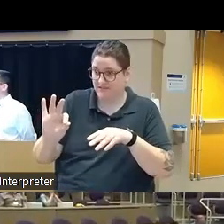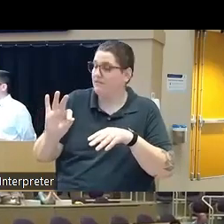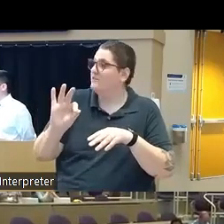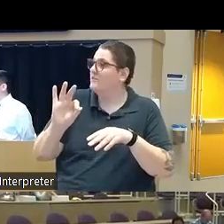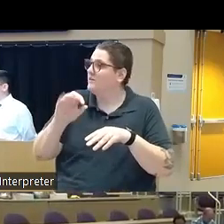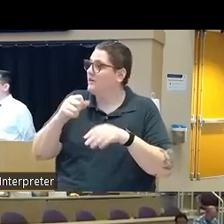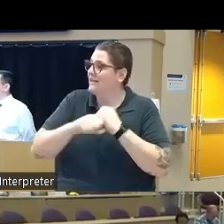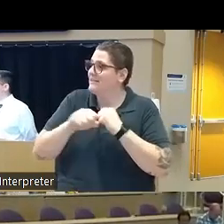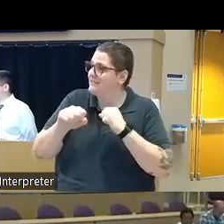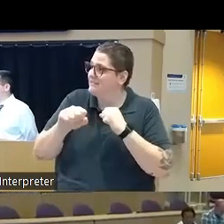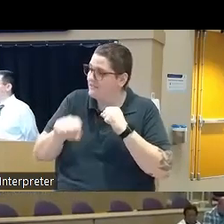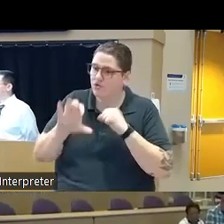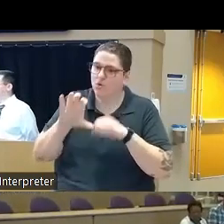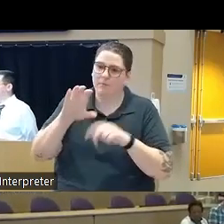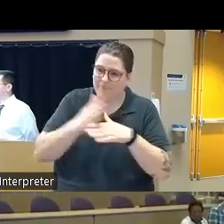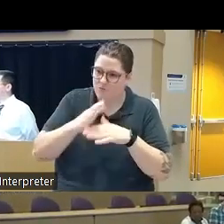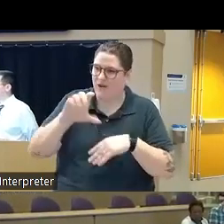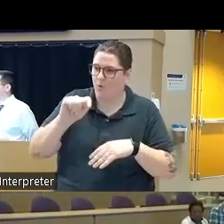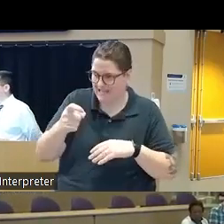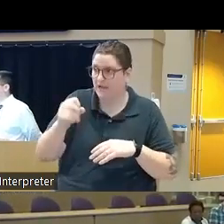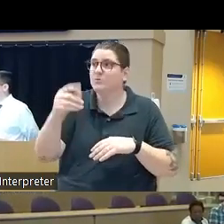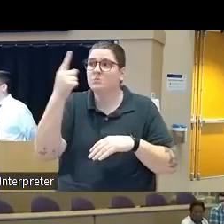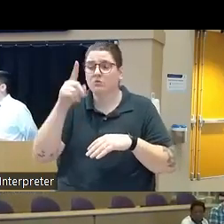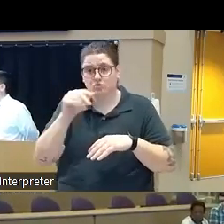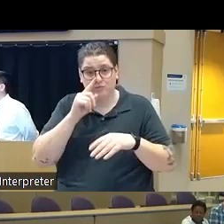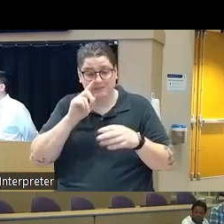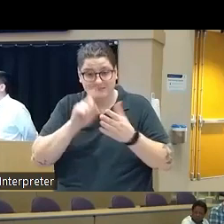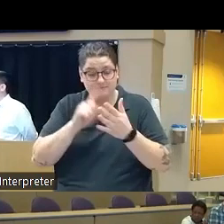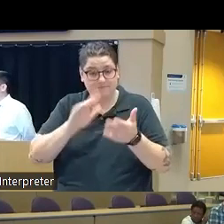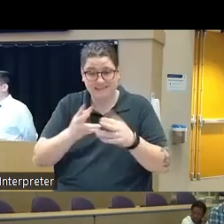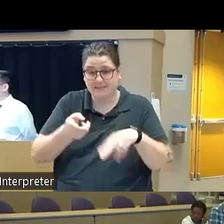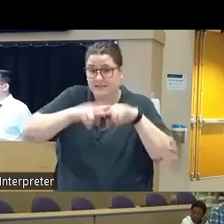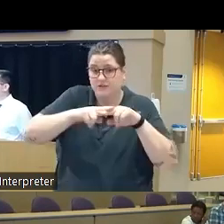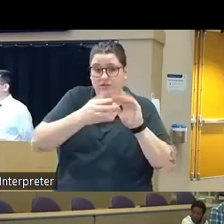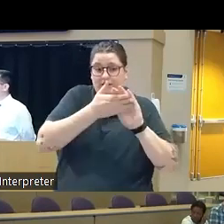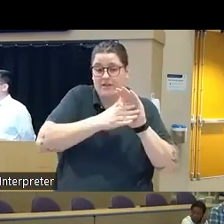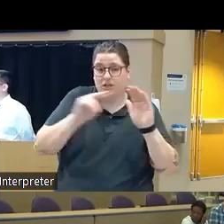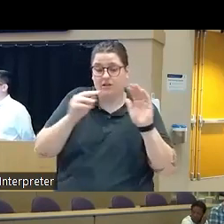extending intoxicortex would you expect increased retinal neurofiber layer thinning in biotype one